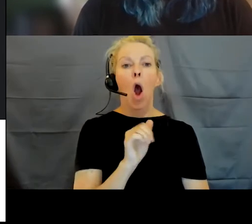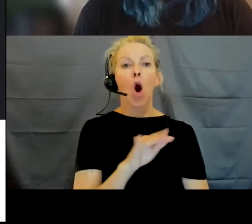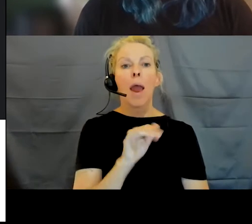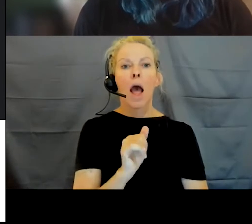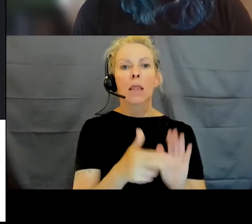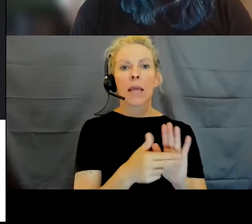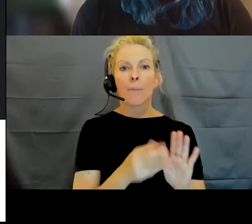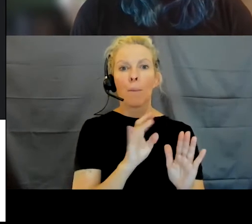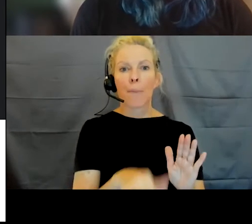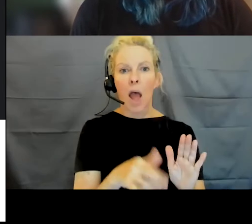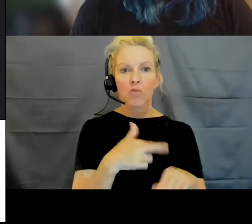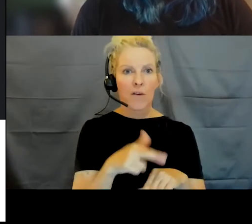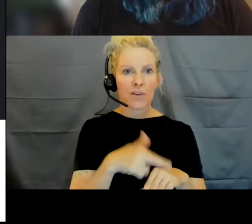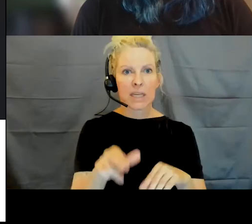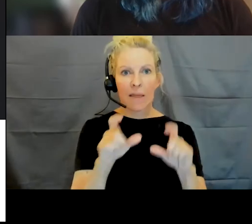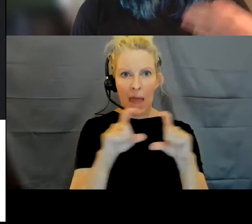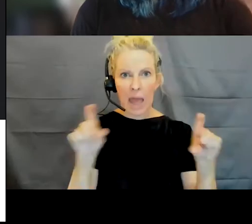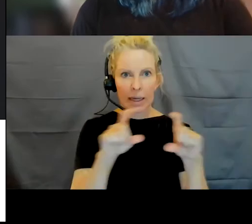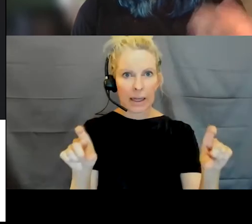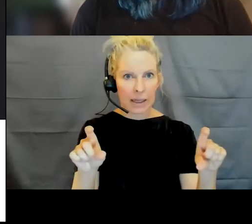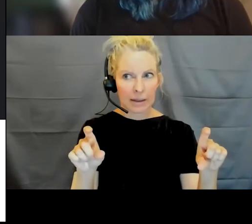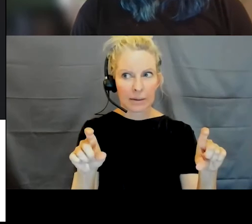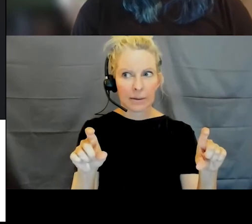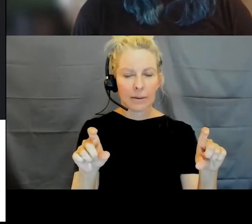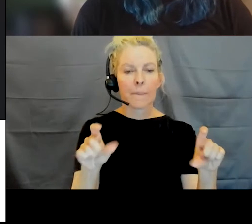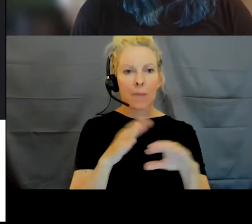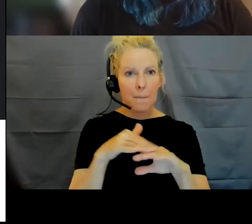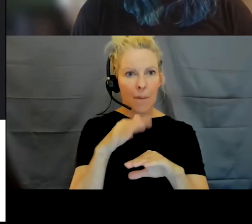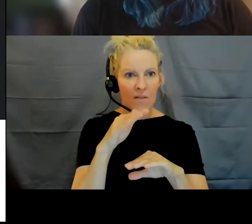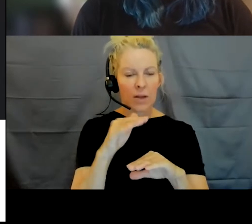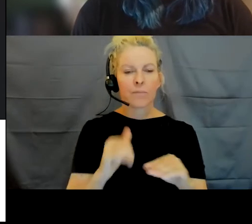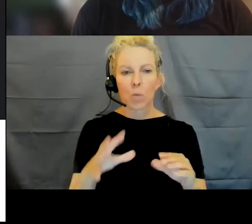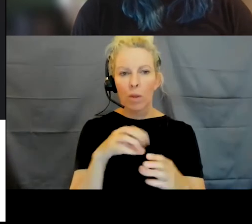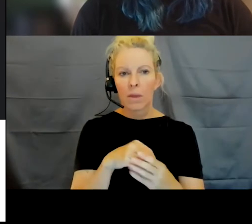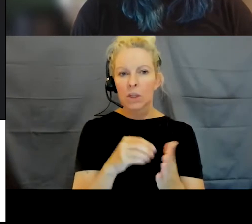referencing the heading that is above it in the document, in this case doesn't matter where it